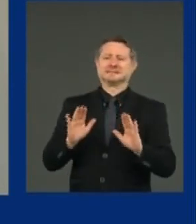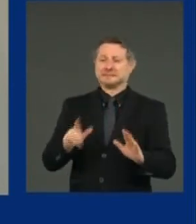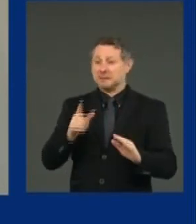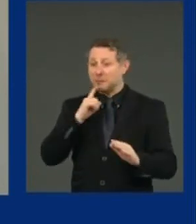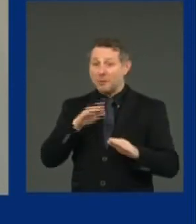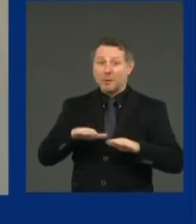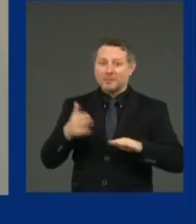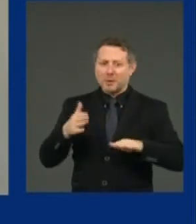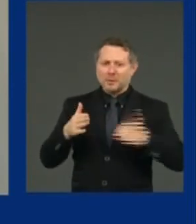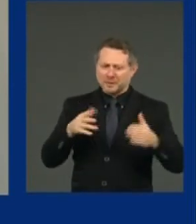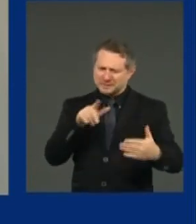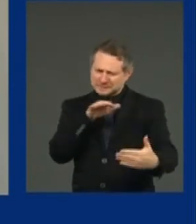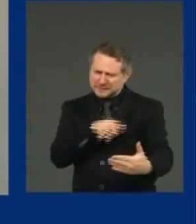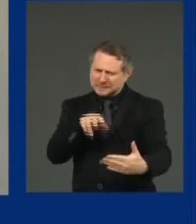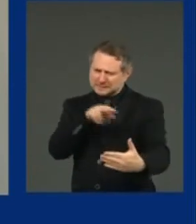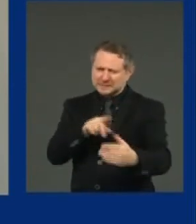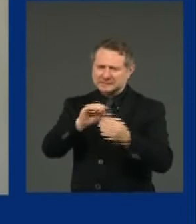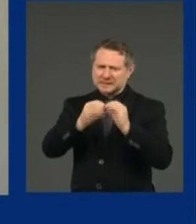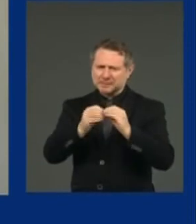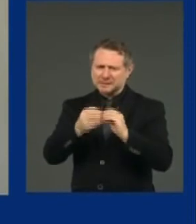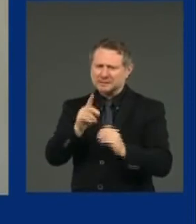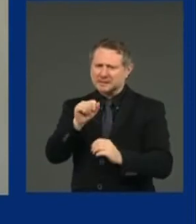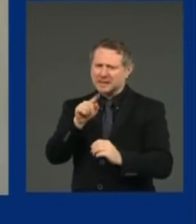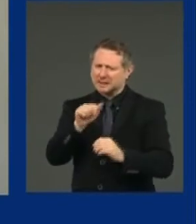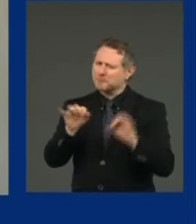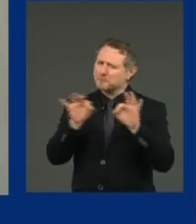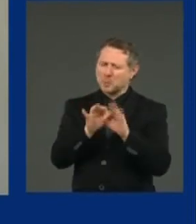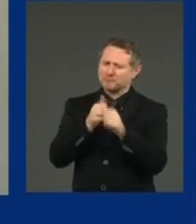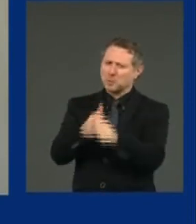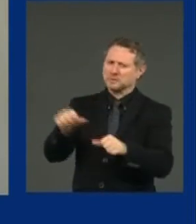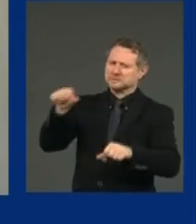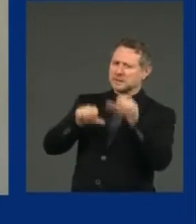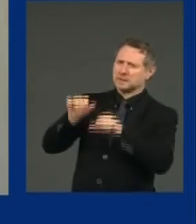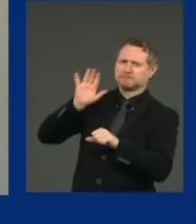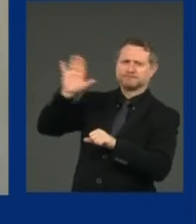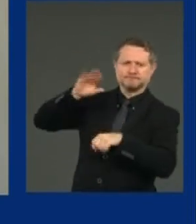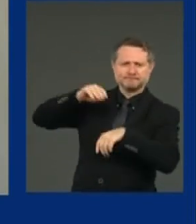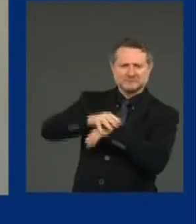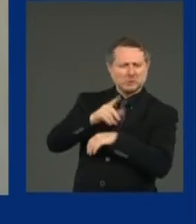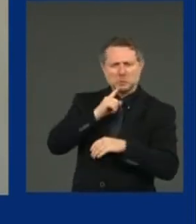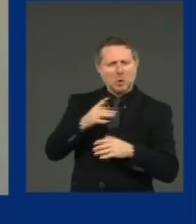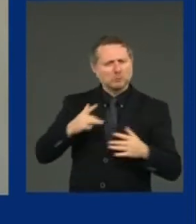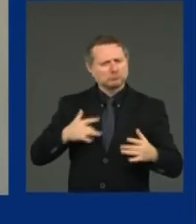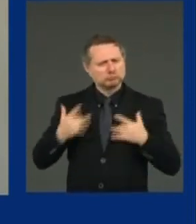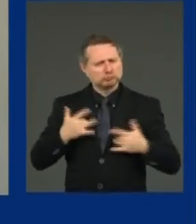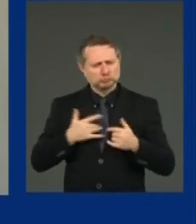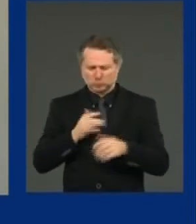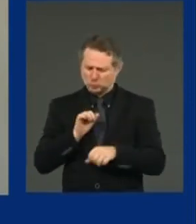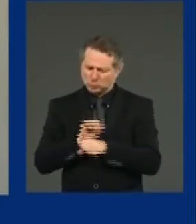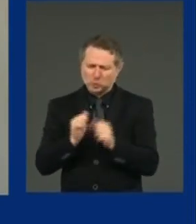VIRUS, NO STATE, NO COUNTRY IS. AS YOU REOPEN, NEW YORK MUST CONTINUE TO WATCH THE DATA AND FOLLOW THE SCIENCE.